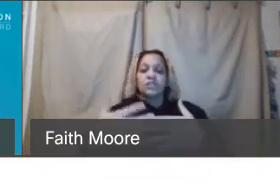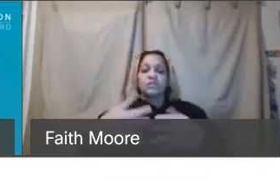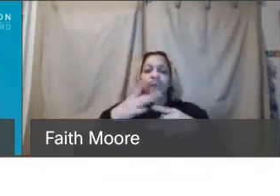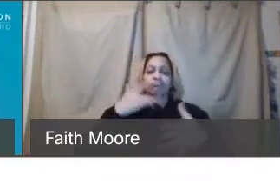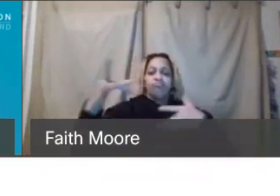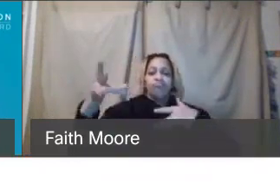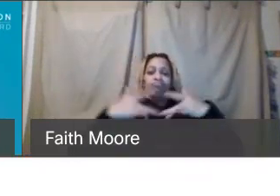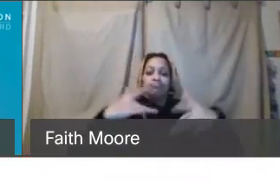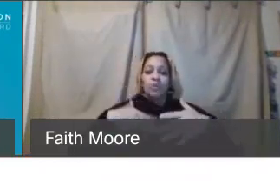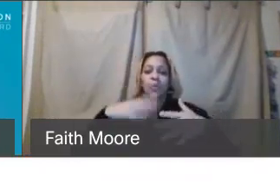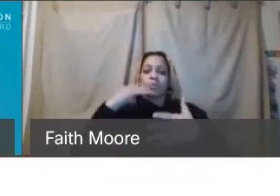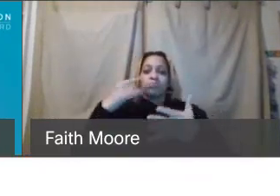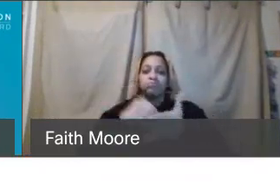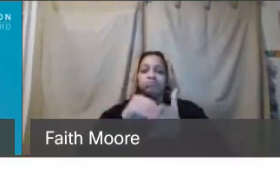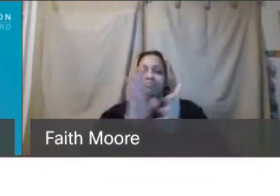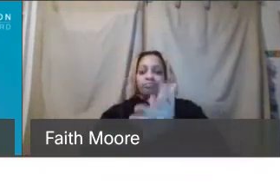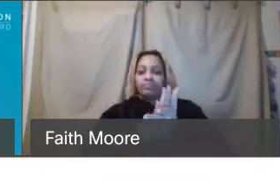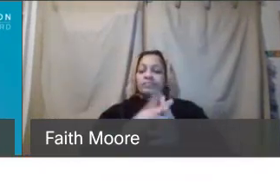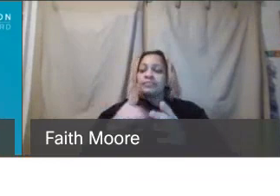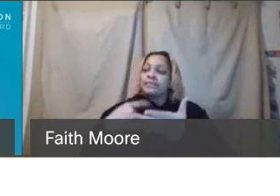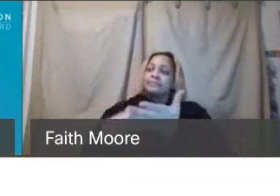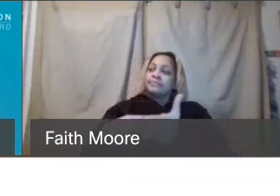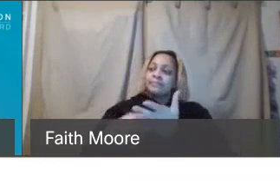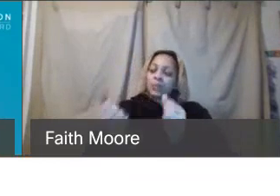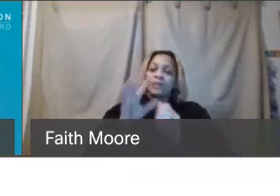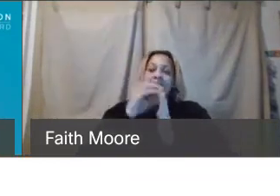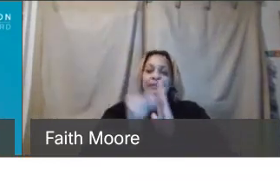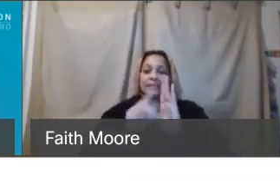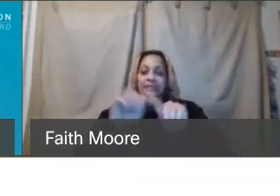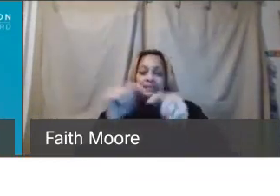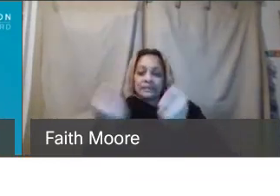We'll bring them forward to the design team's consideration and.